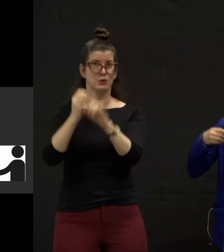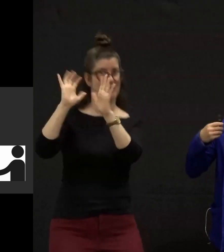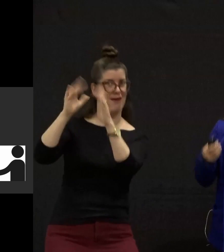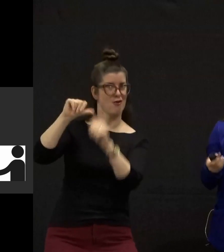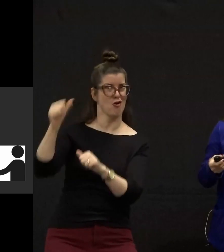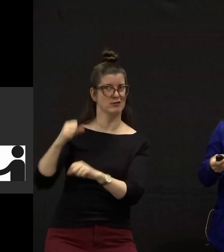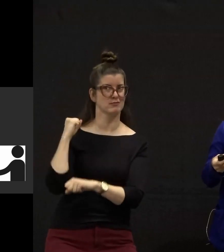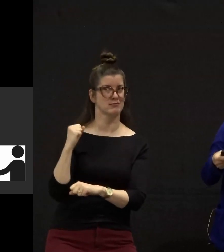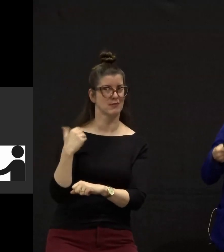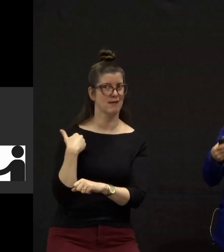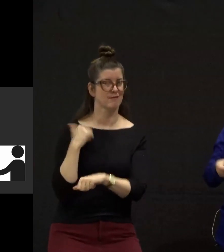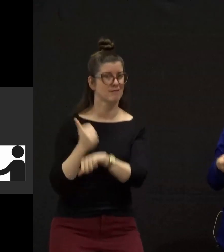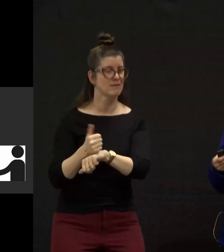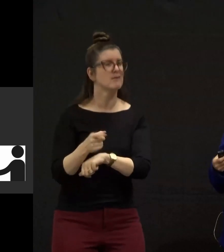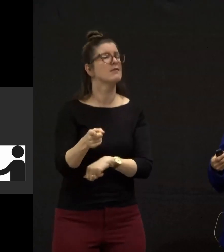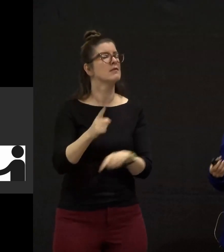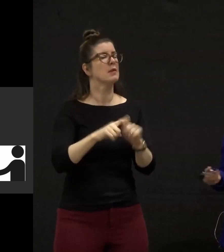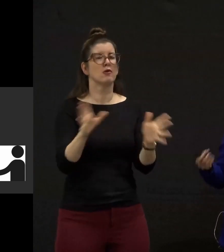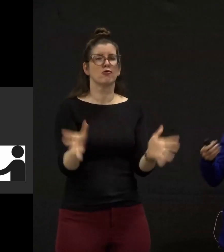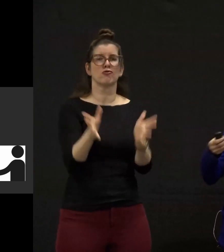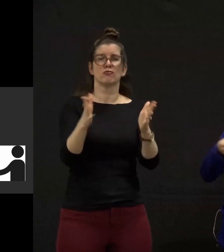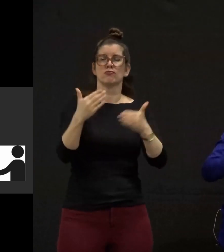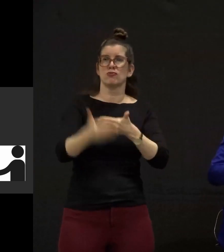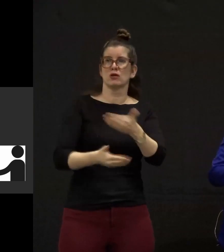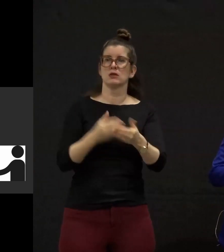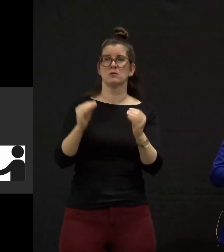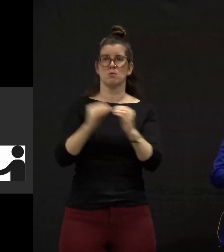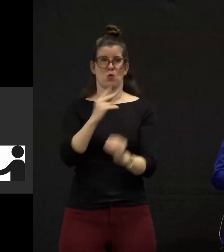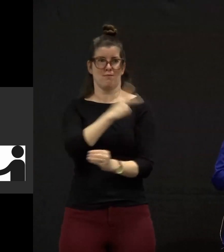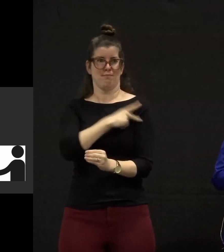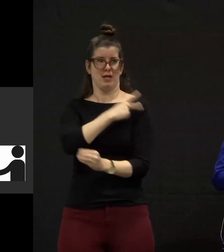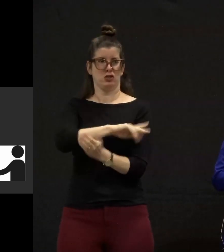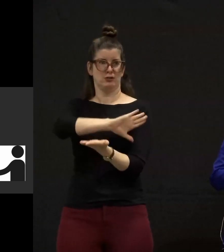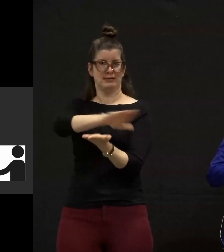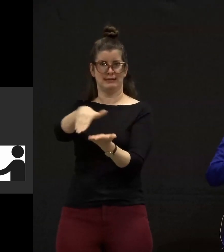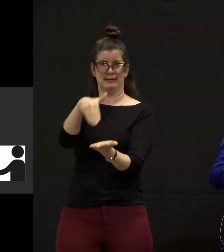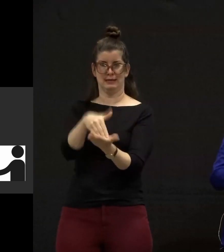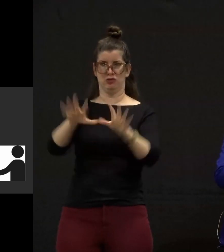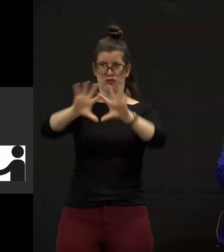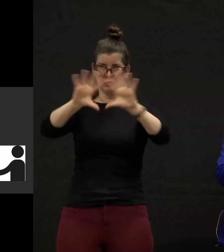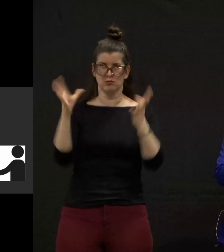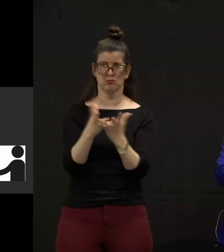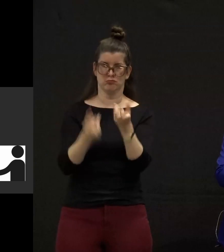encourages the process to be very patient-centered and supportive to the patient,